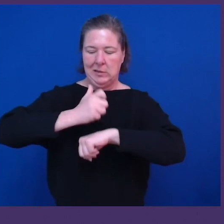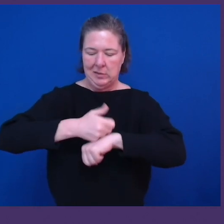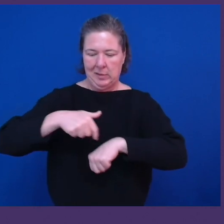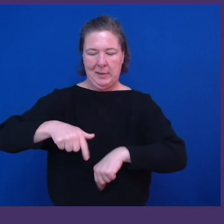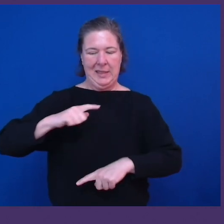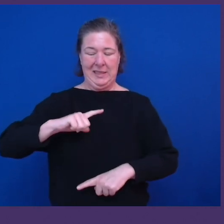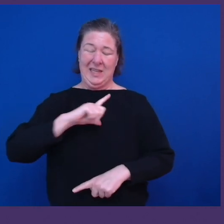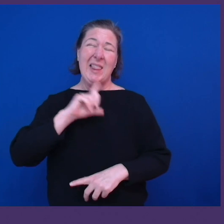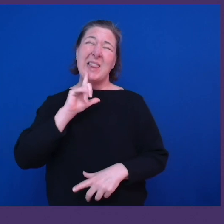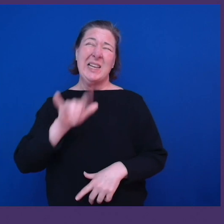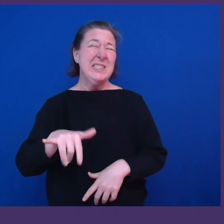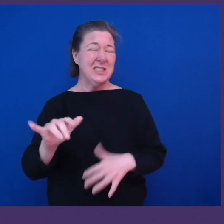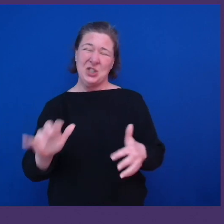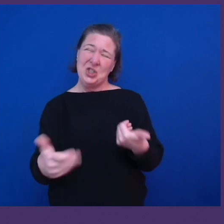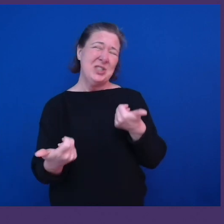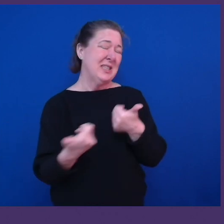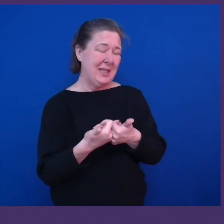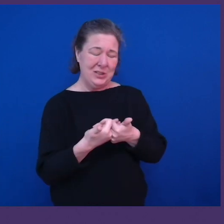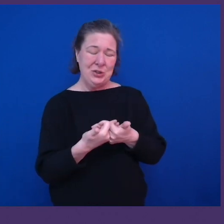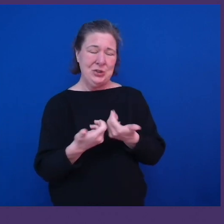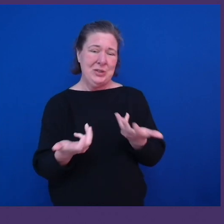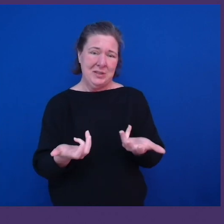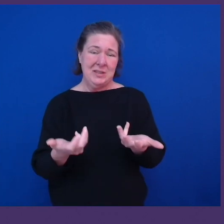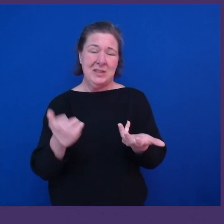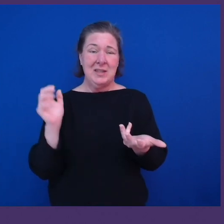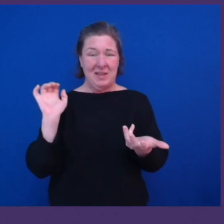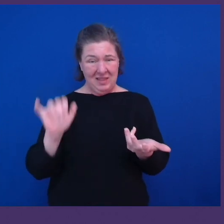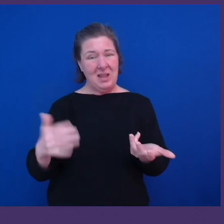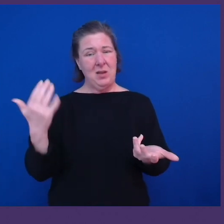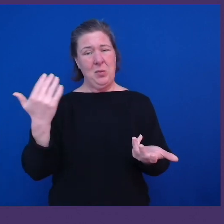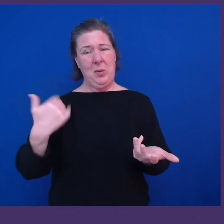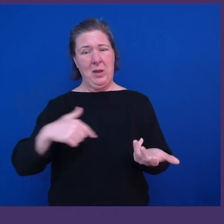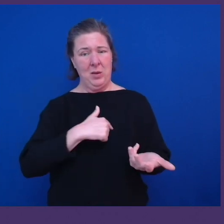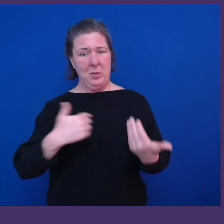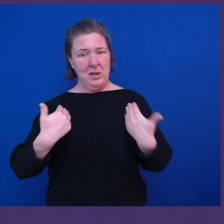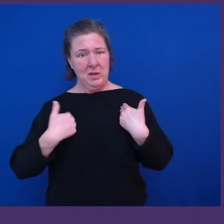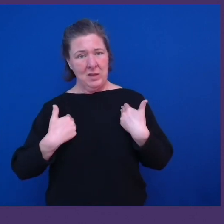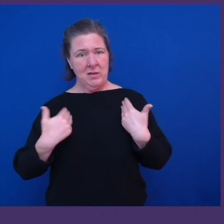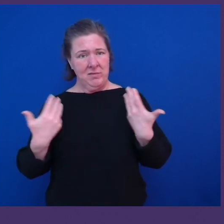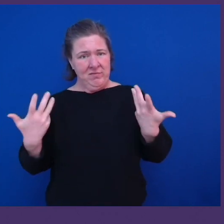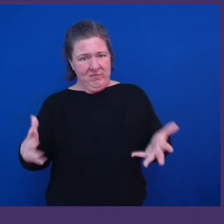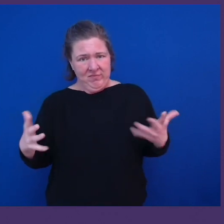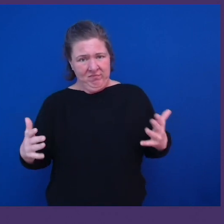and that is why we have put forward Accessible EU,